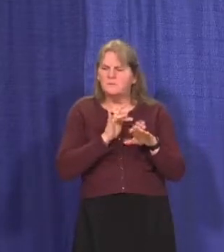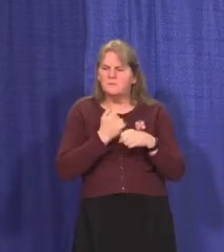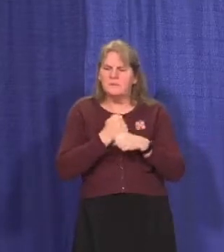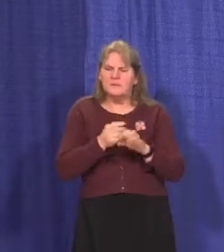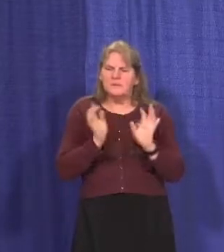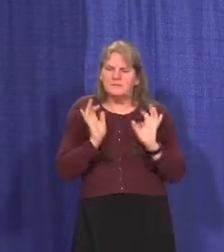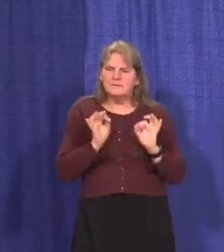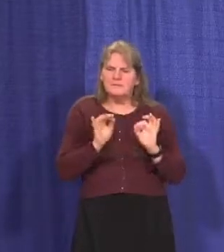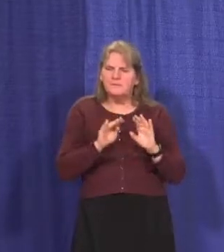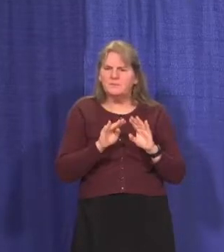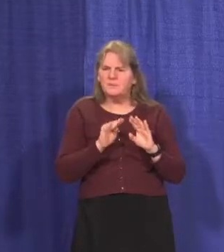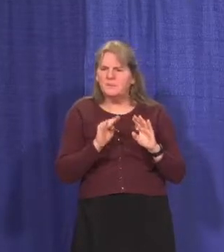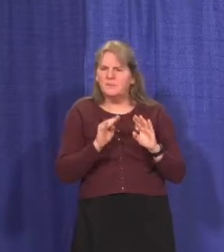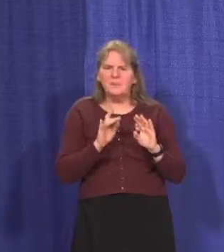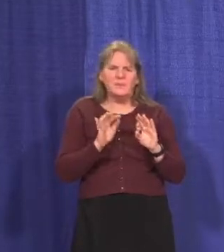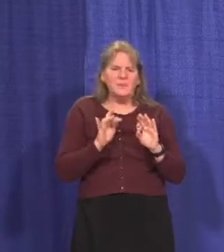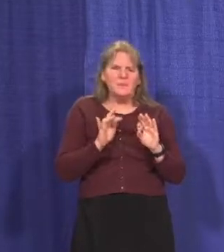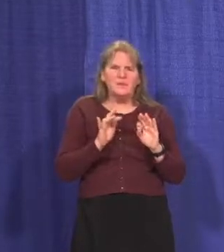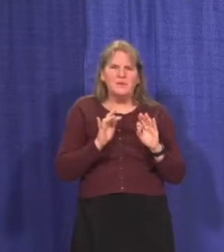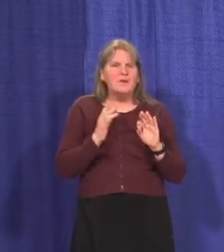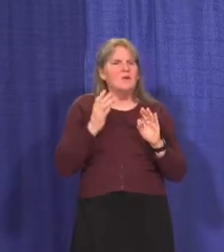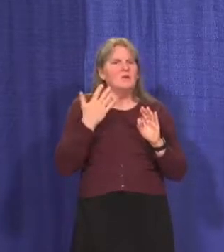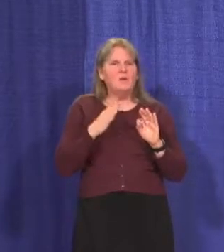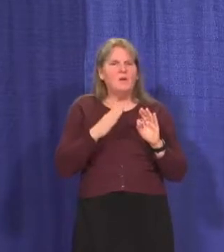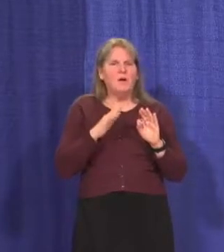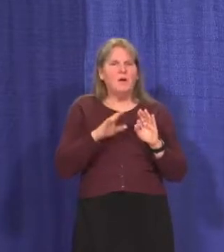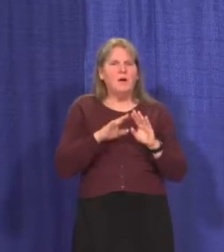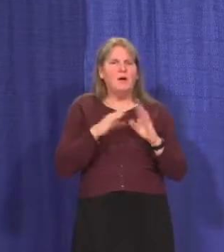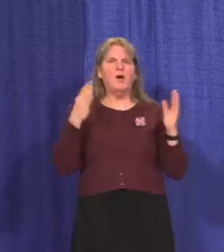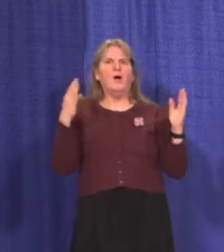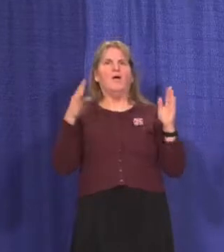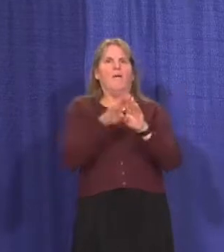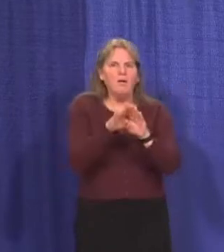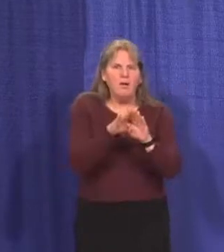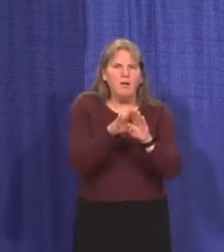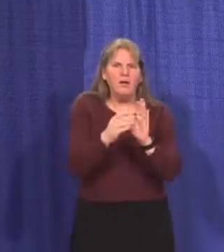those side and turns of events.